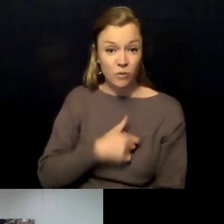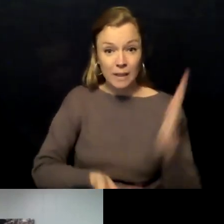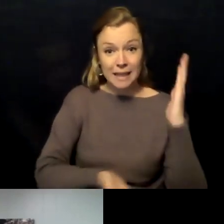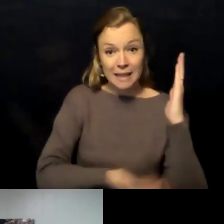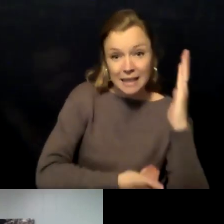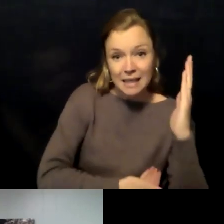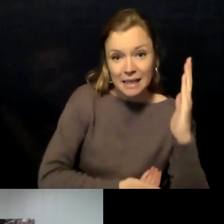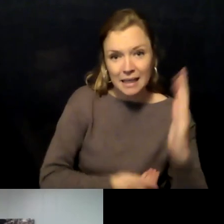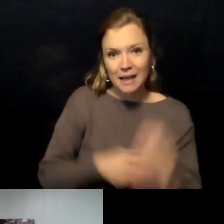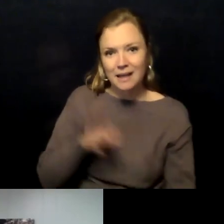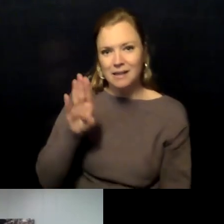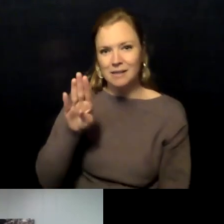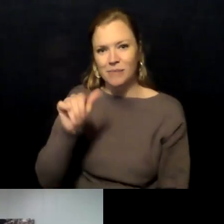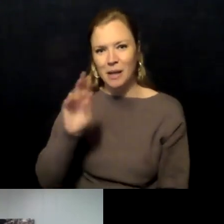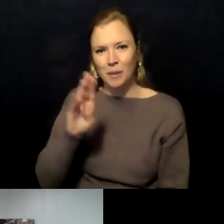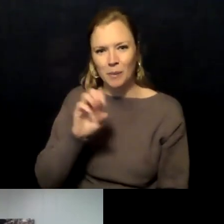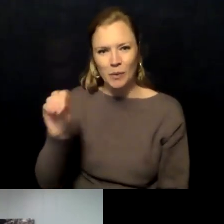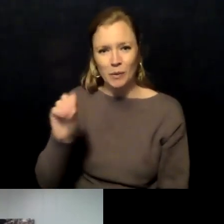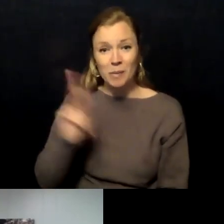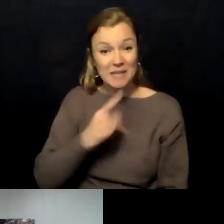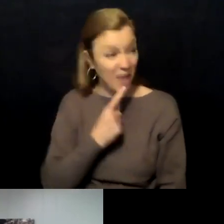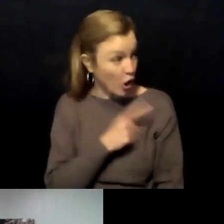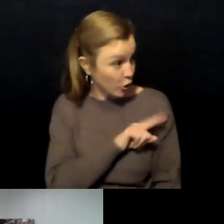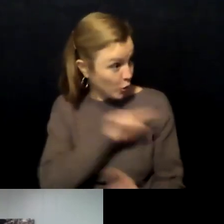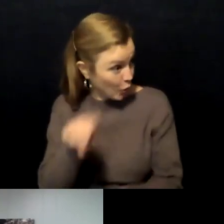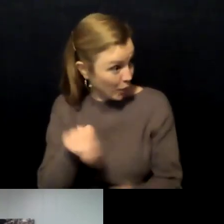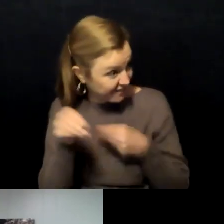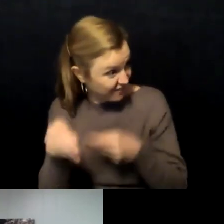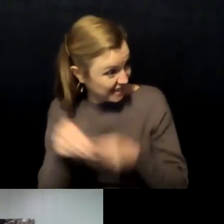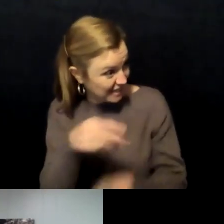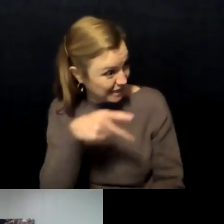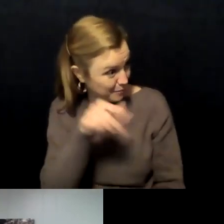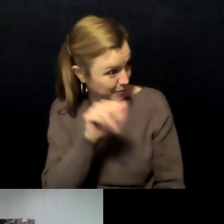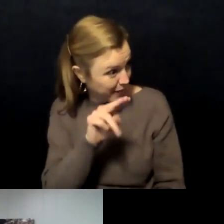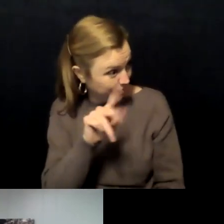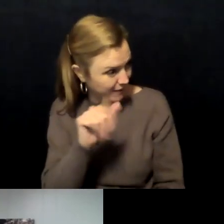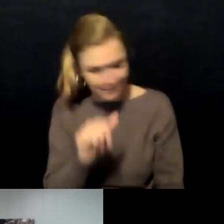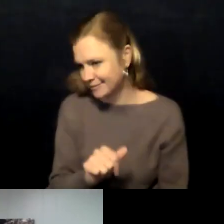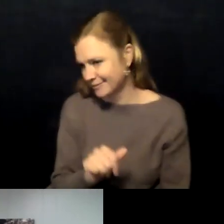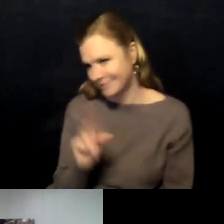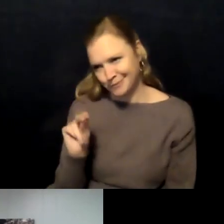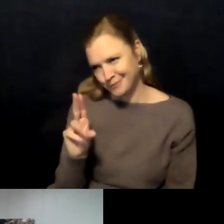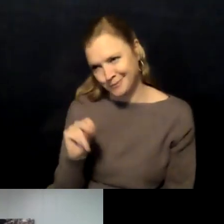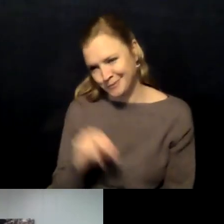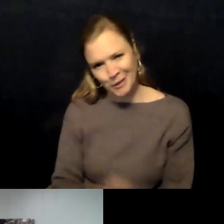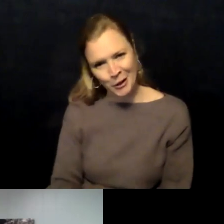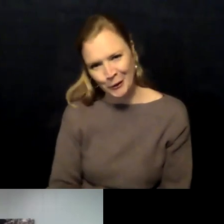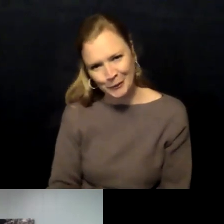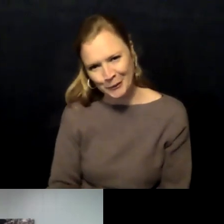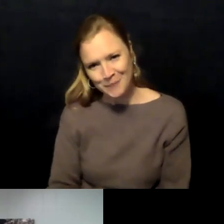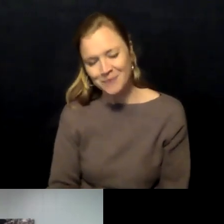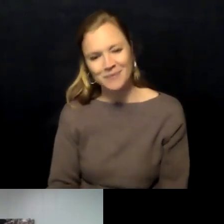feed the pandas?" No, probably not,